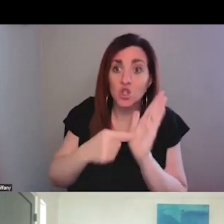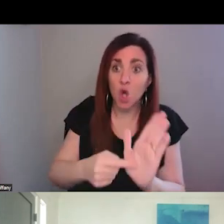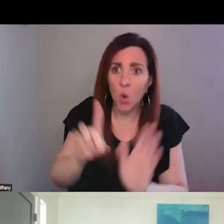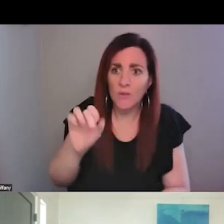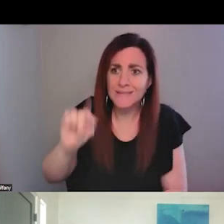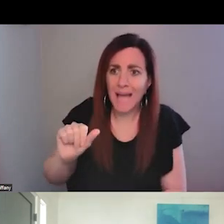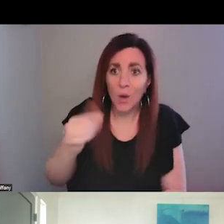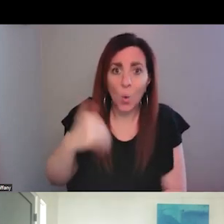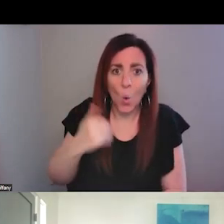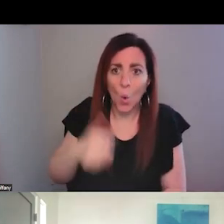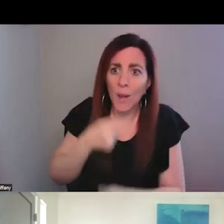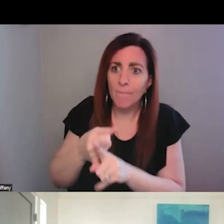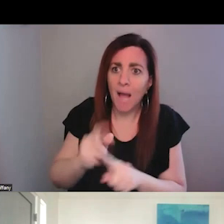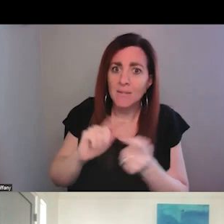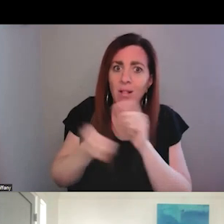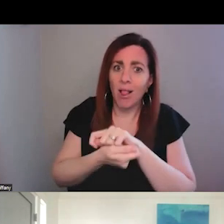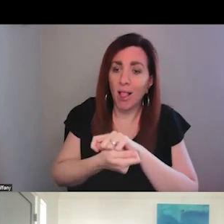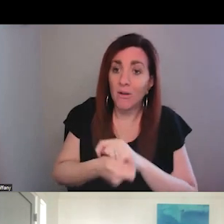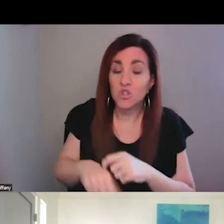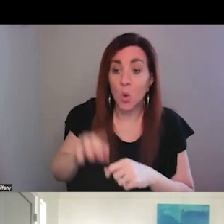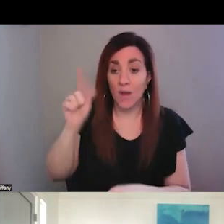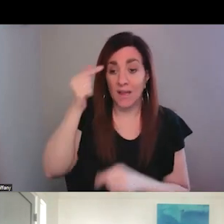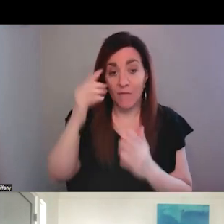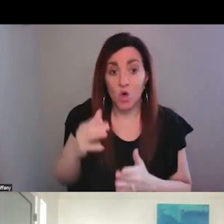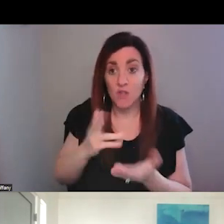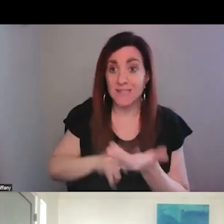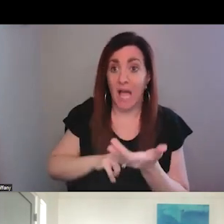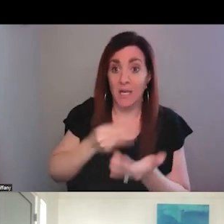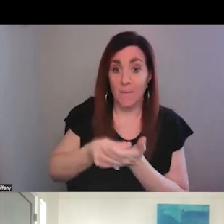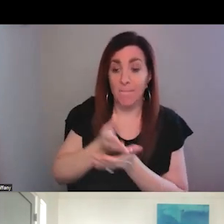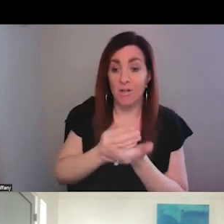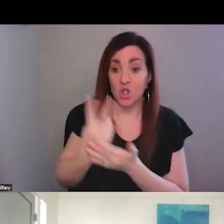THAT THERE WILL BE FOR MORE CRISIS WALK-IN CENTERS THAT ARE